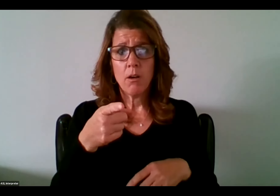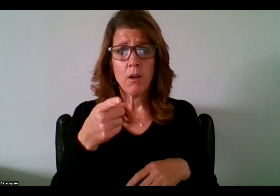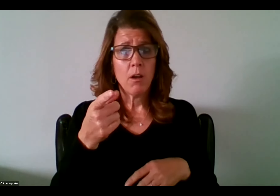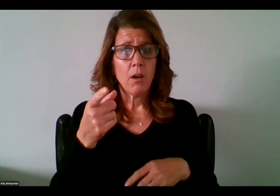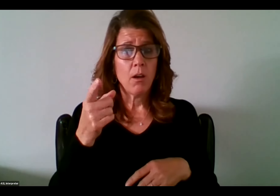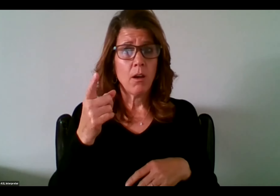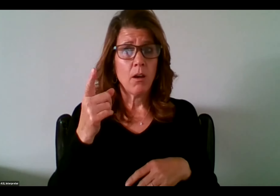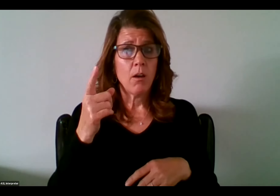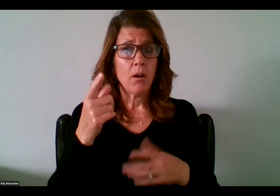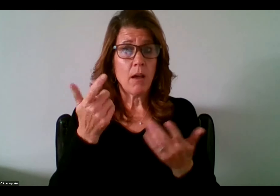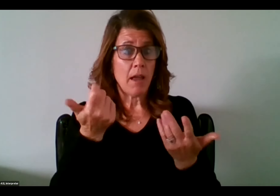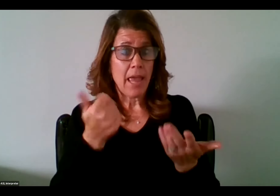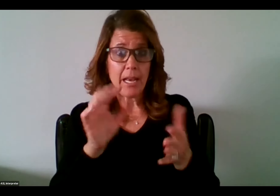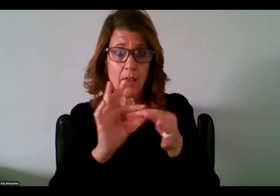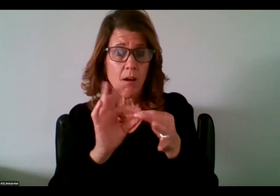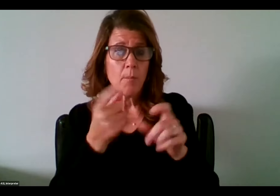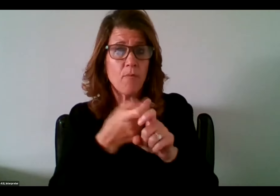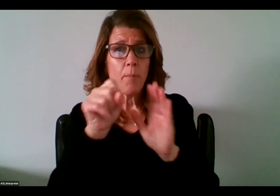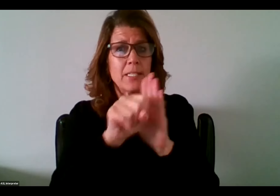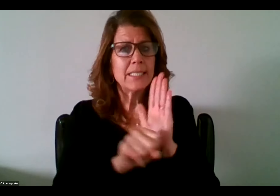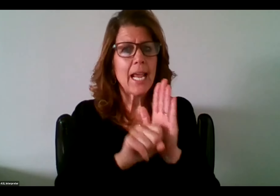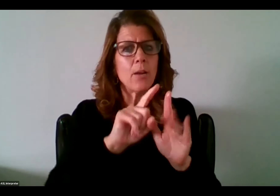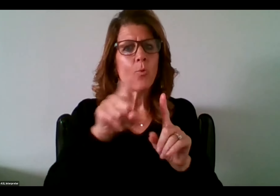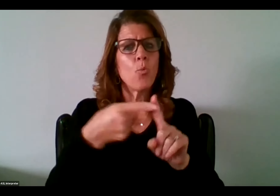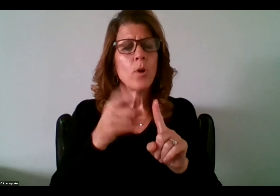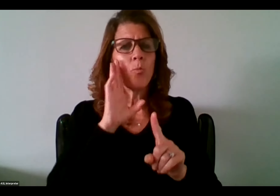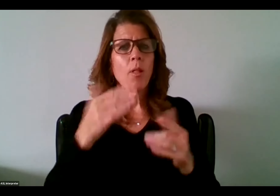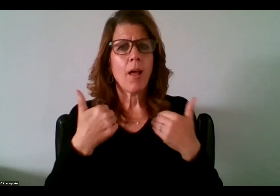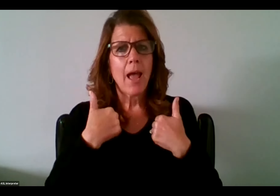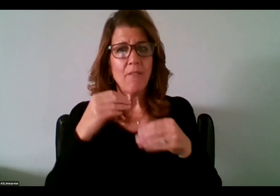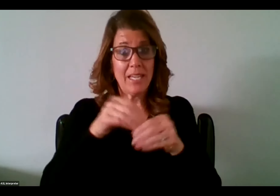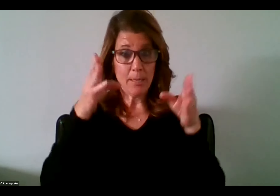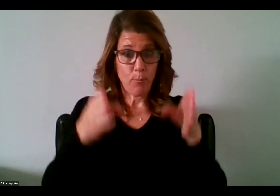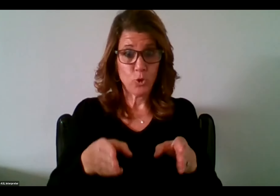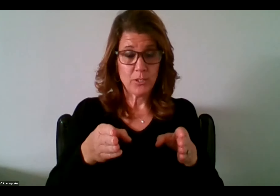the state on when we would expect to have in person council meetings again.